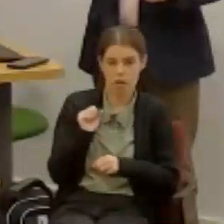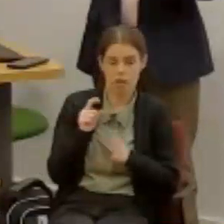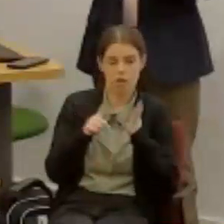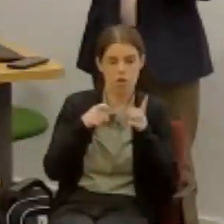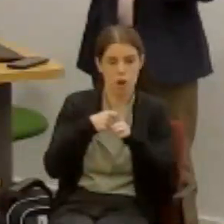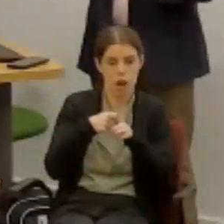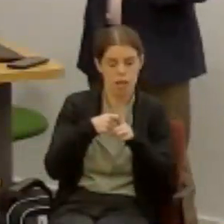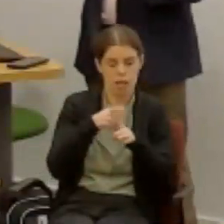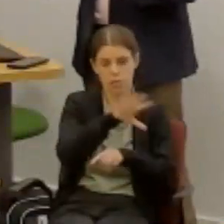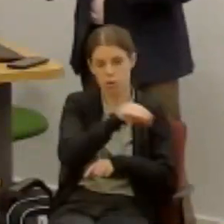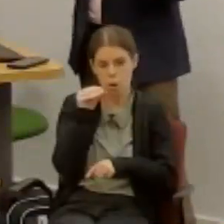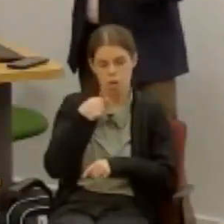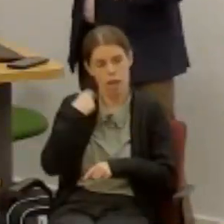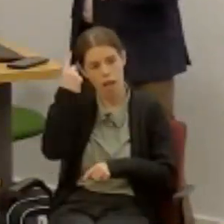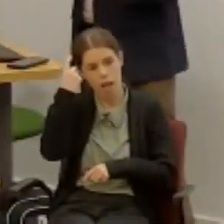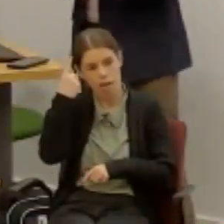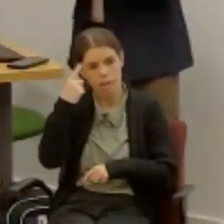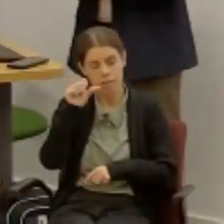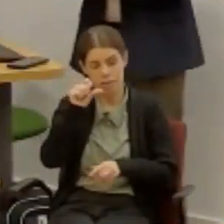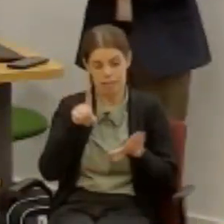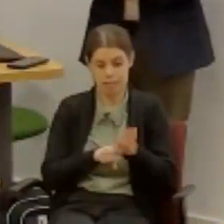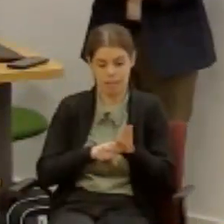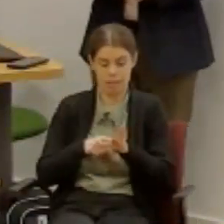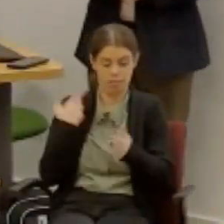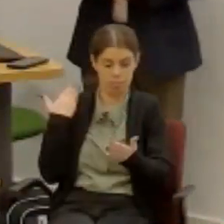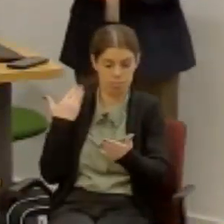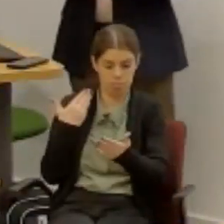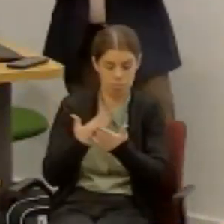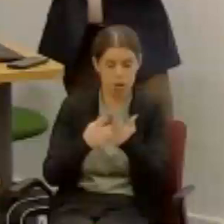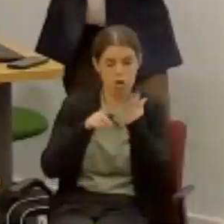So, we were doing this for 6 years, and finally UK sport has got on board, and the same thing